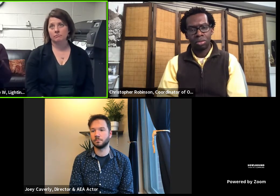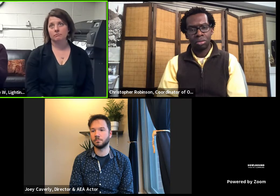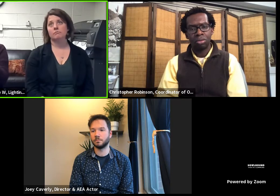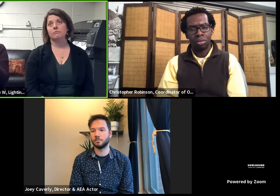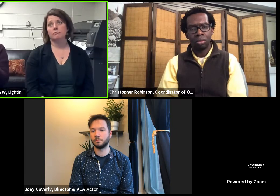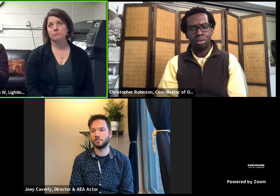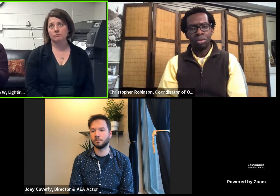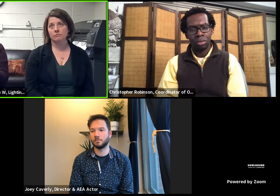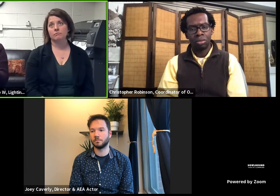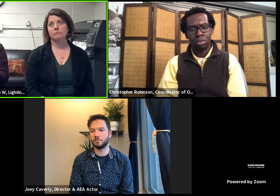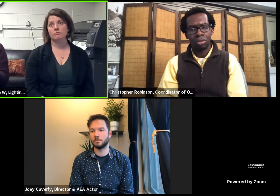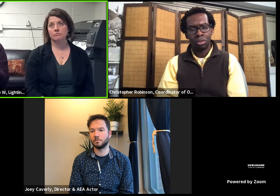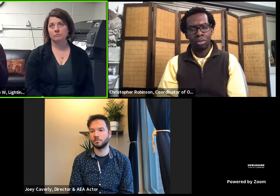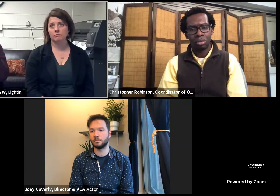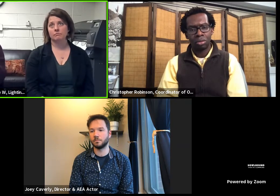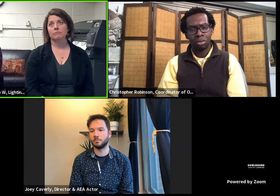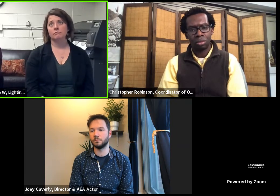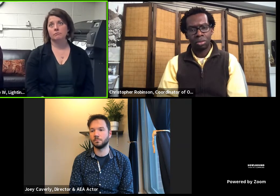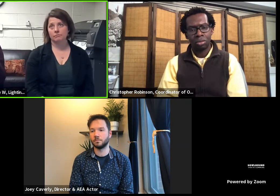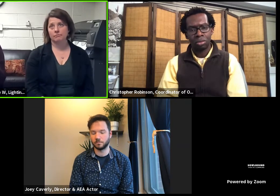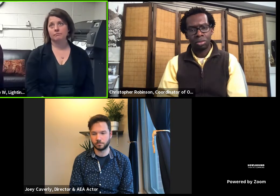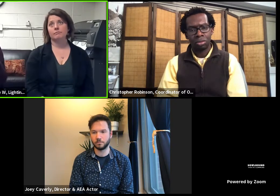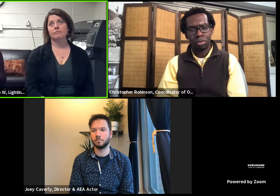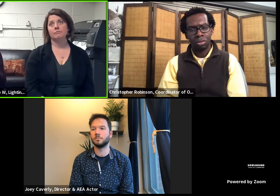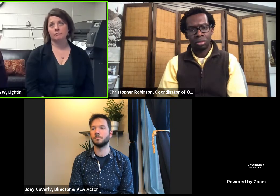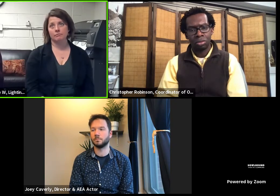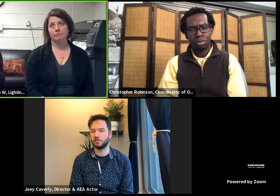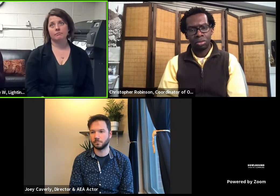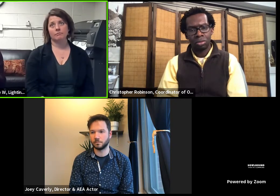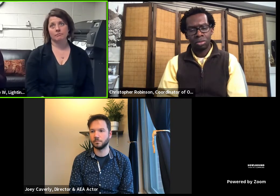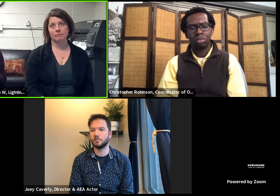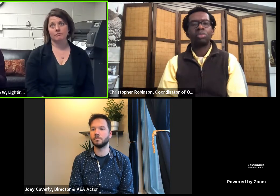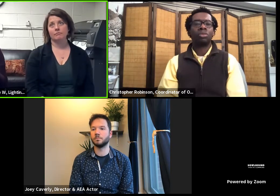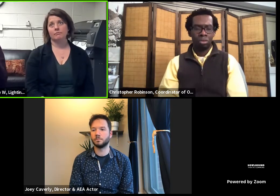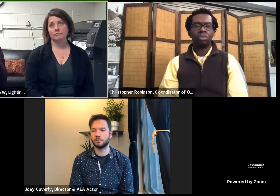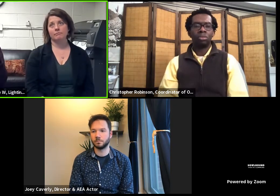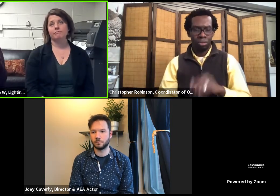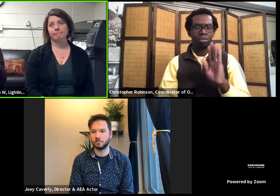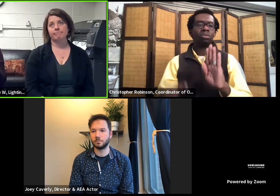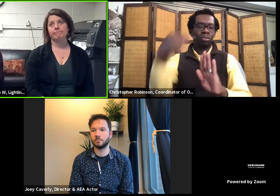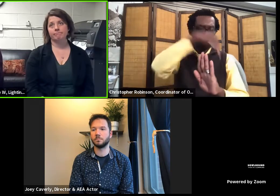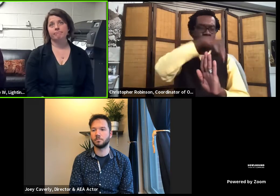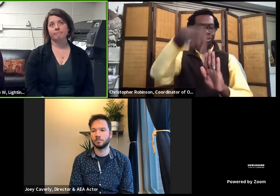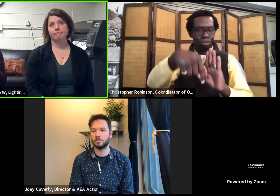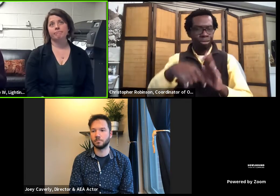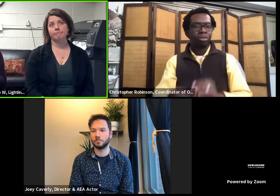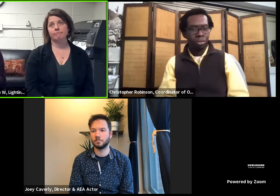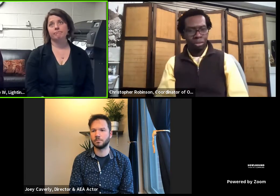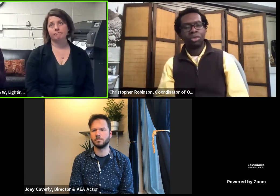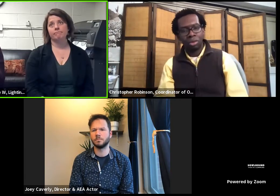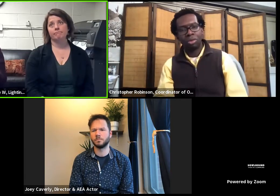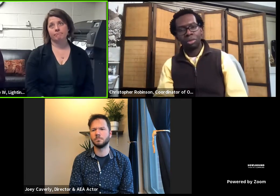but I do seem to think that that area doesn't have much of representation.